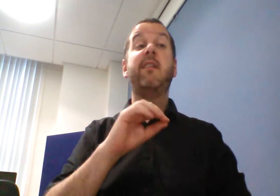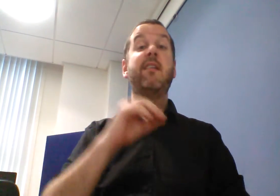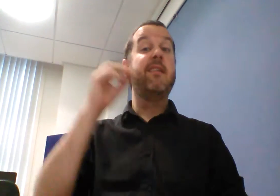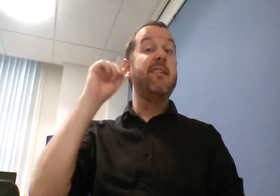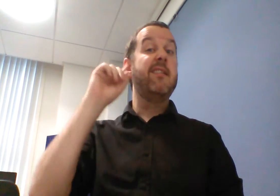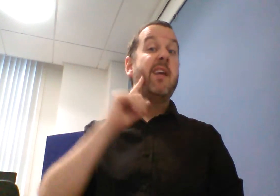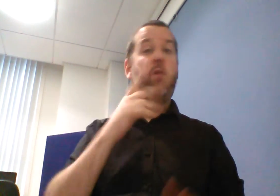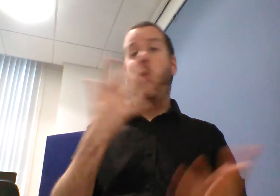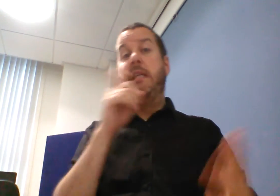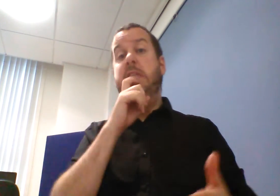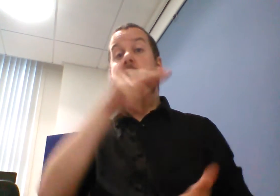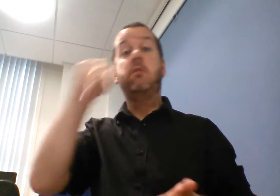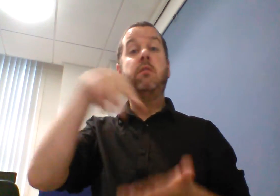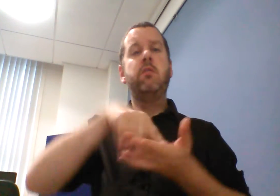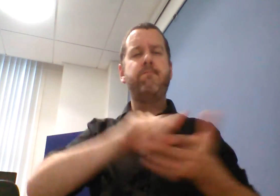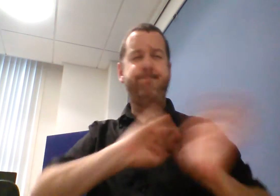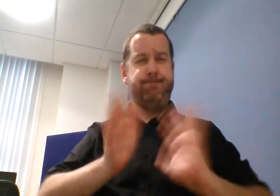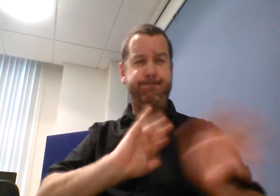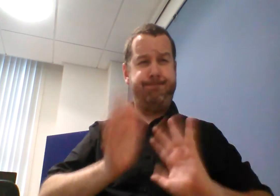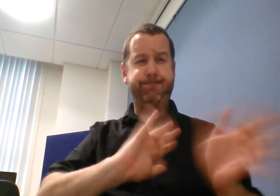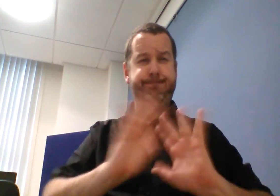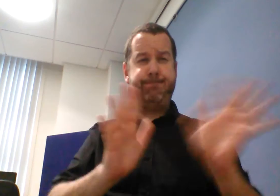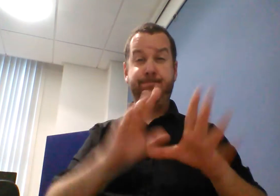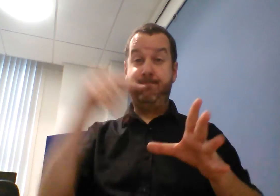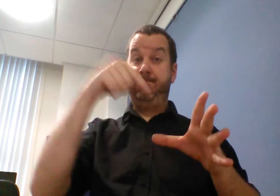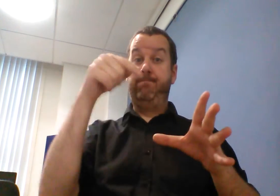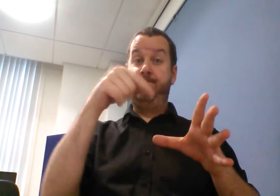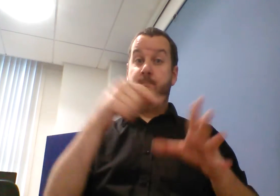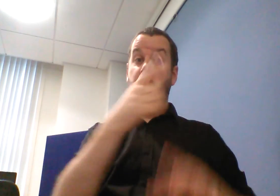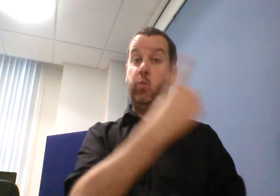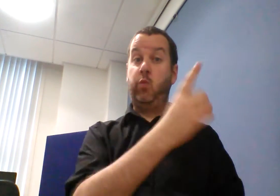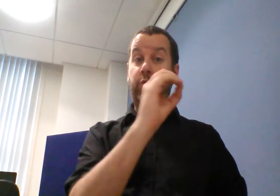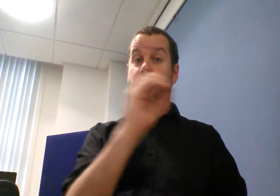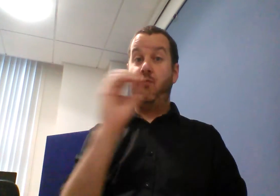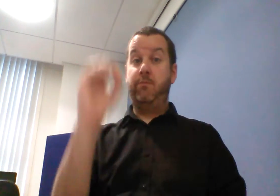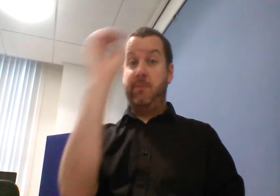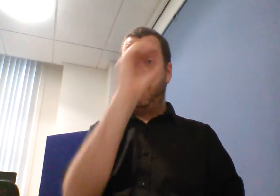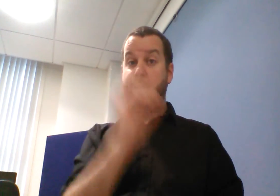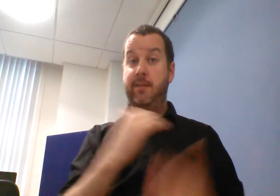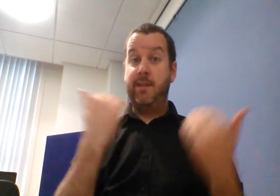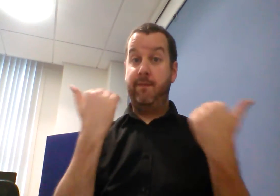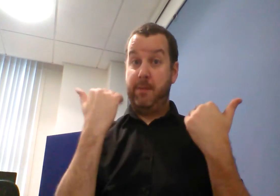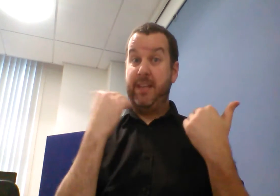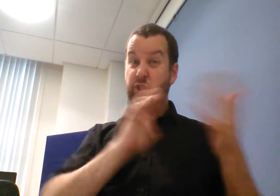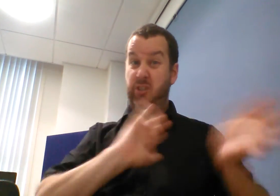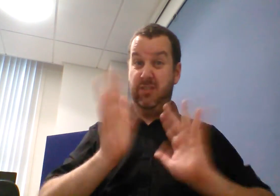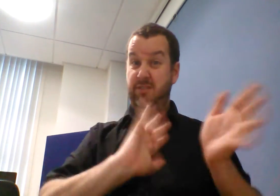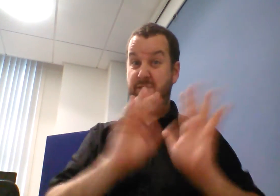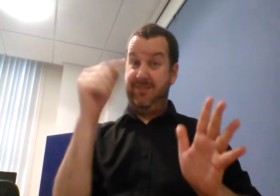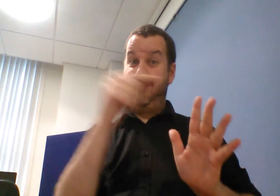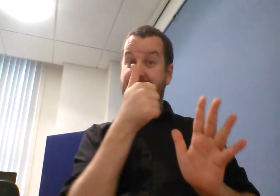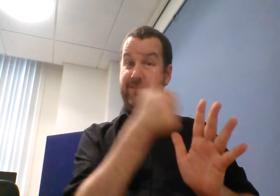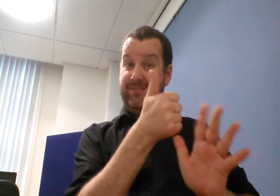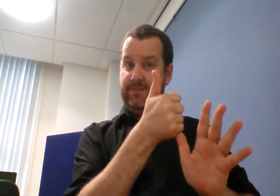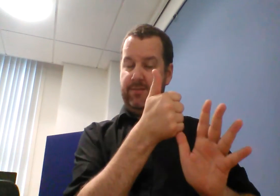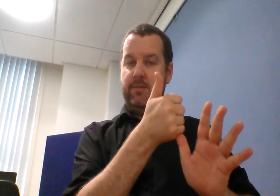regardless whether the presenter is Deaf or hearing, they give 100% of their *own* message.